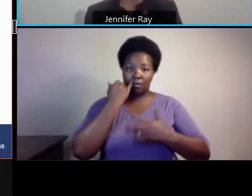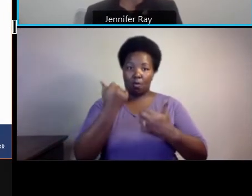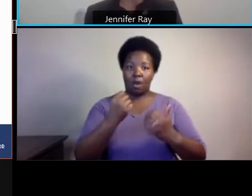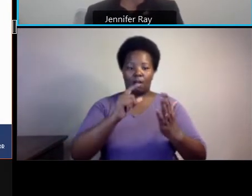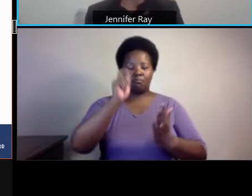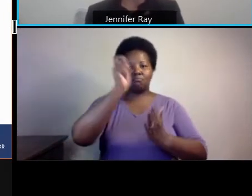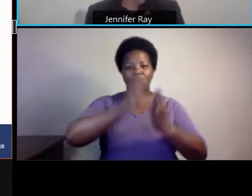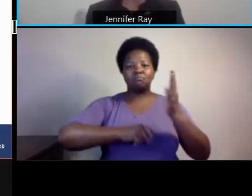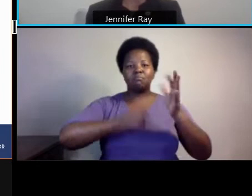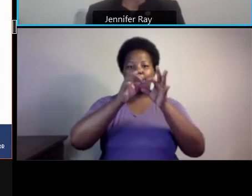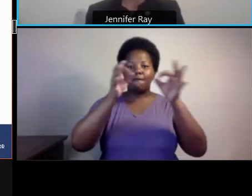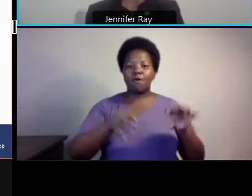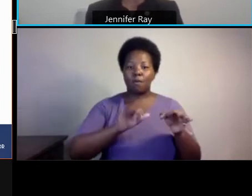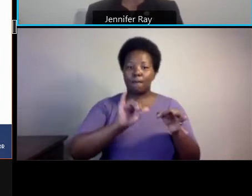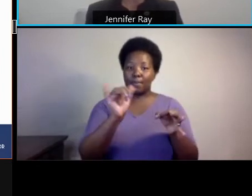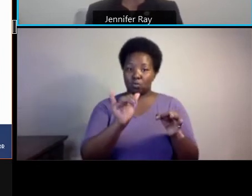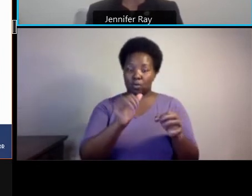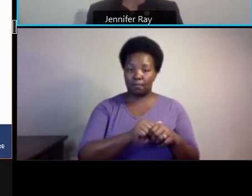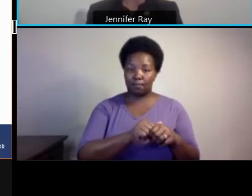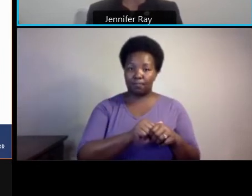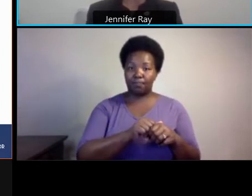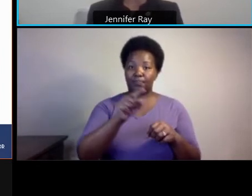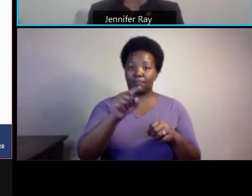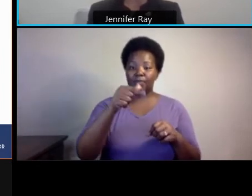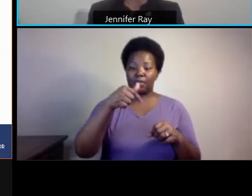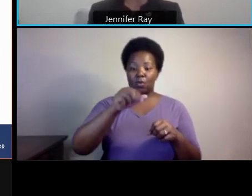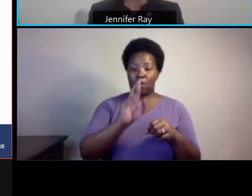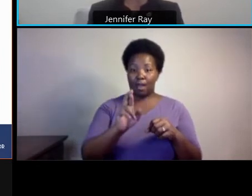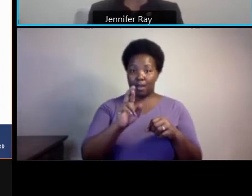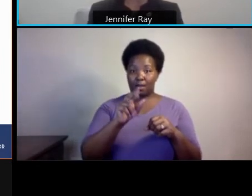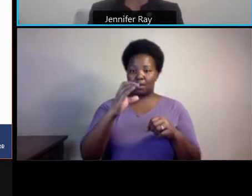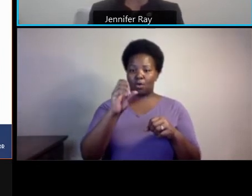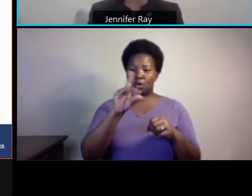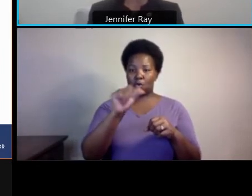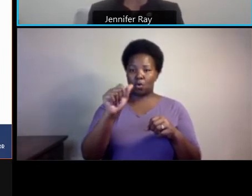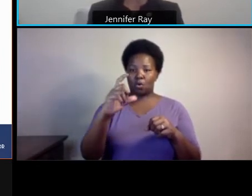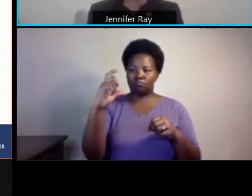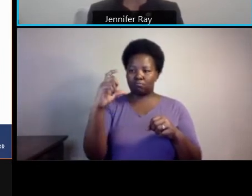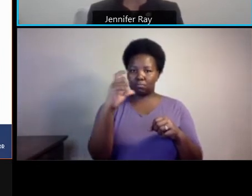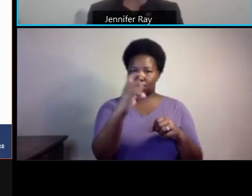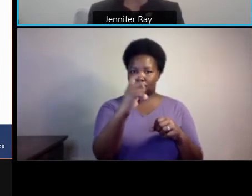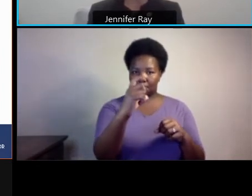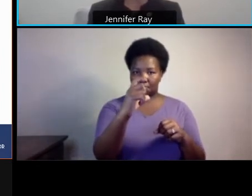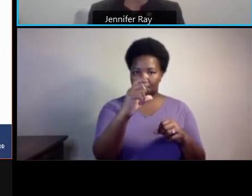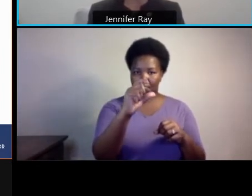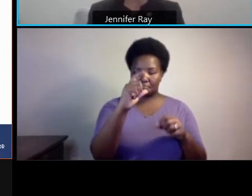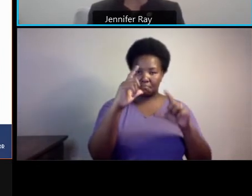you can scan the qr code on your screen and this will as well go to the website listed at the top